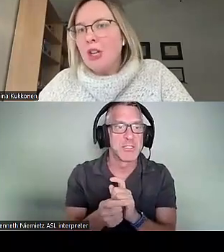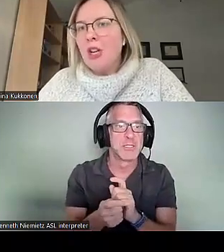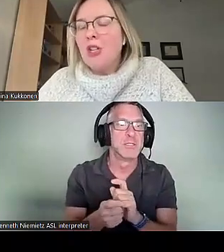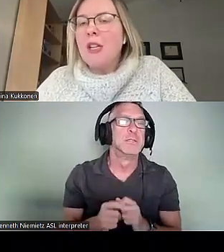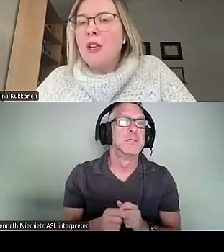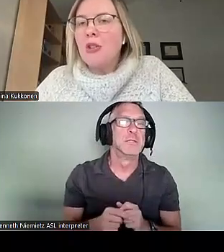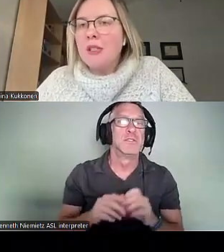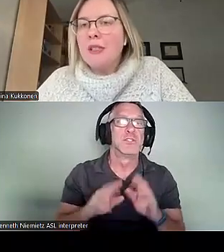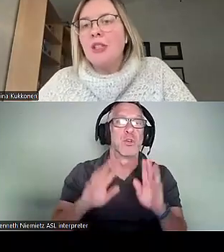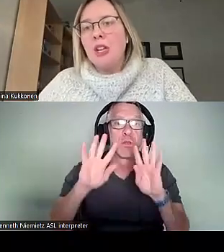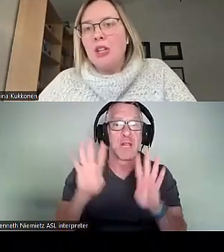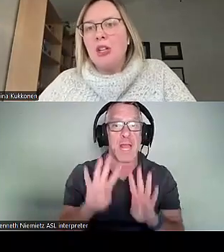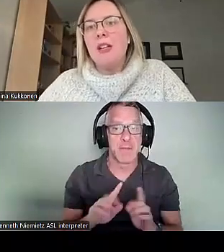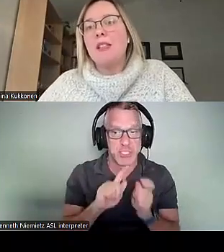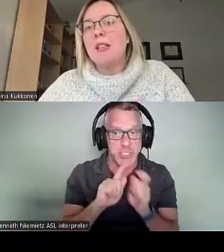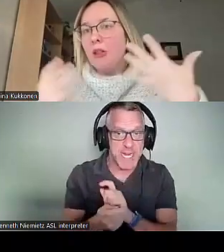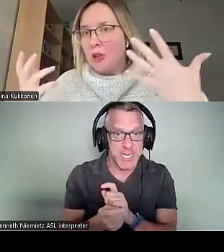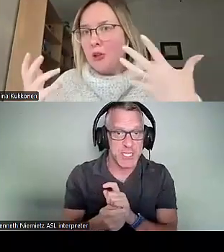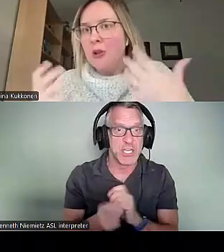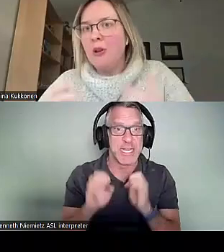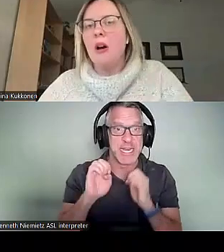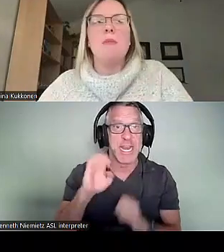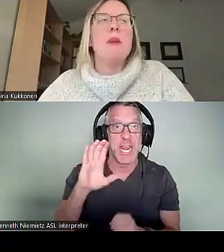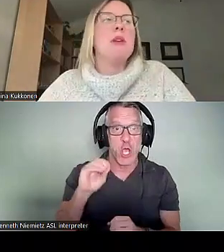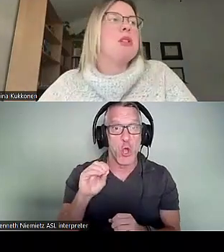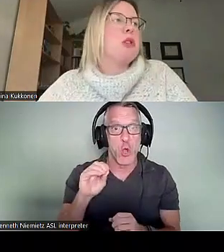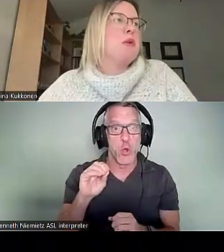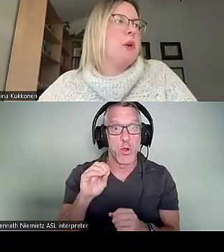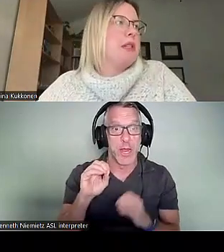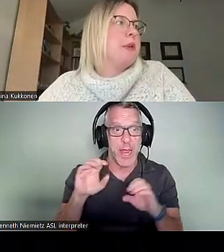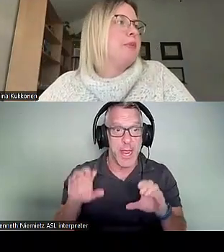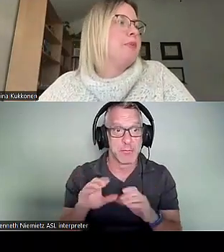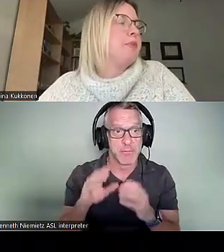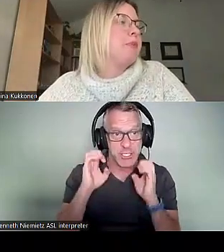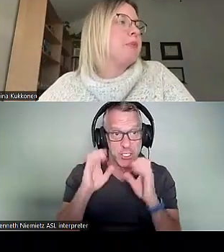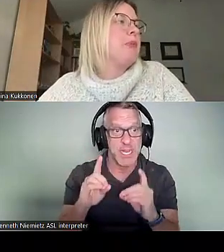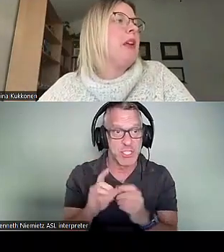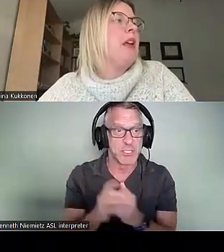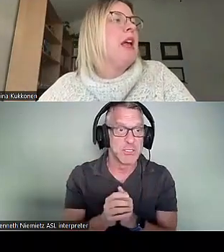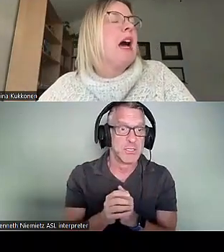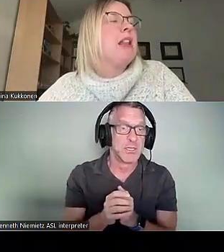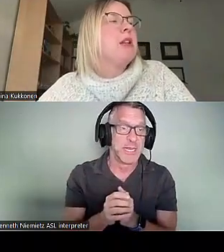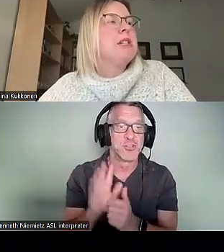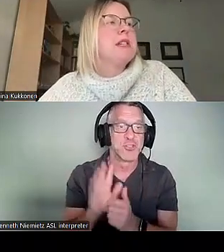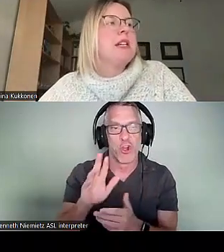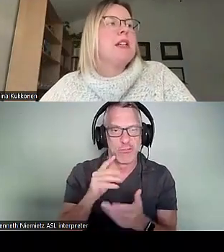change and eco-justice education is Heather's main research focus. And then we decided that